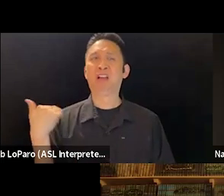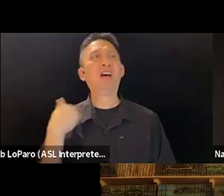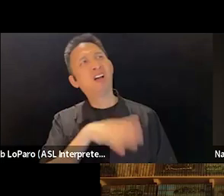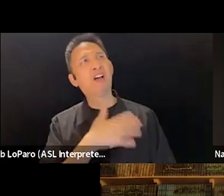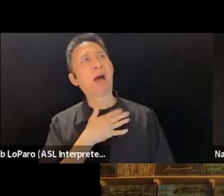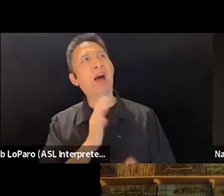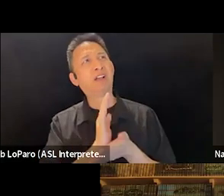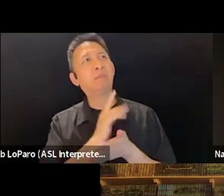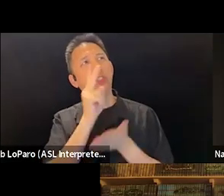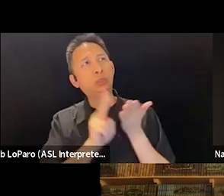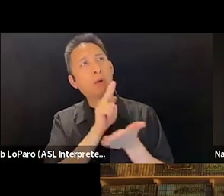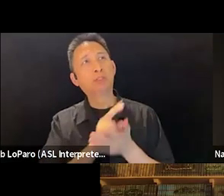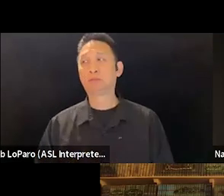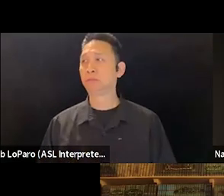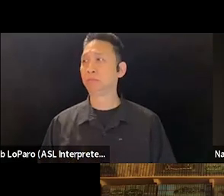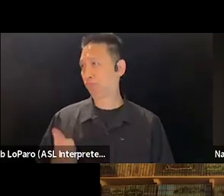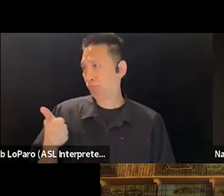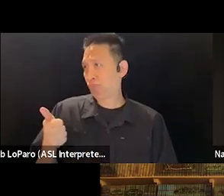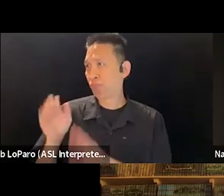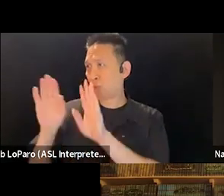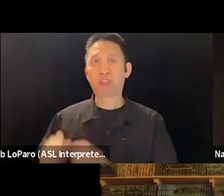And I say, wonderful, because if it's two hours,